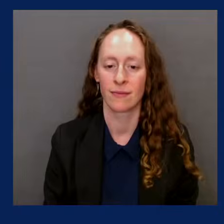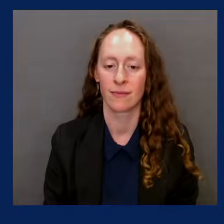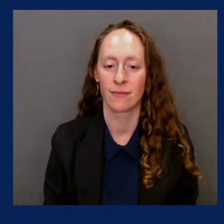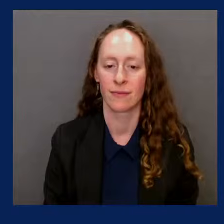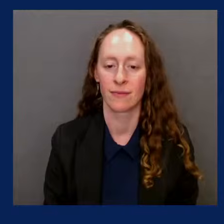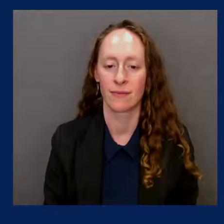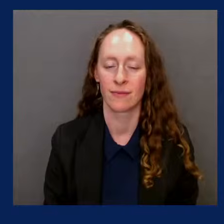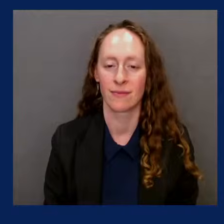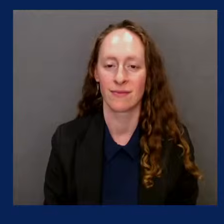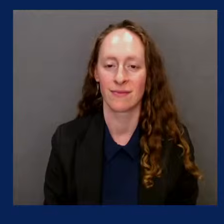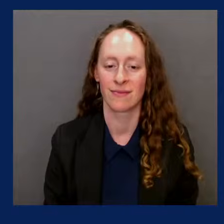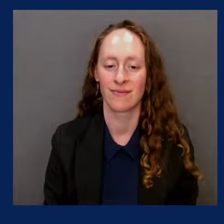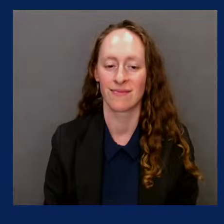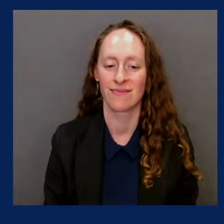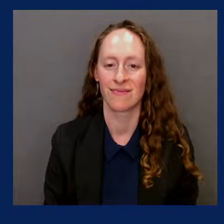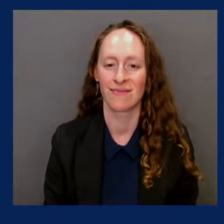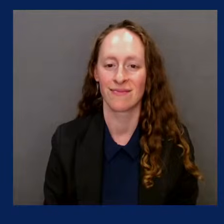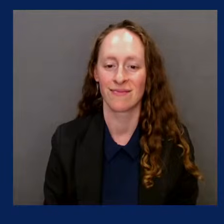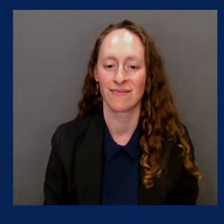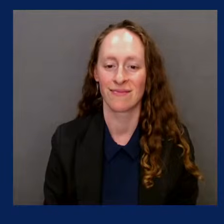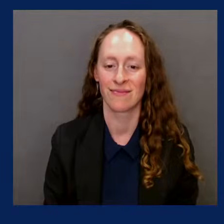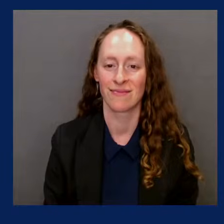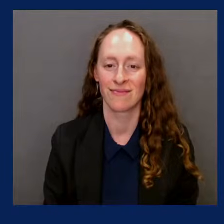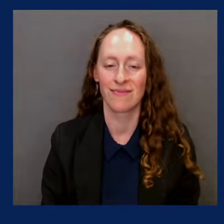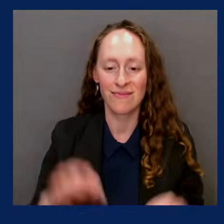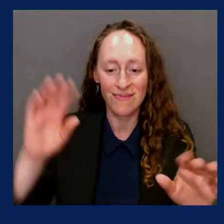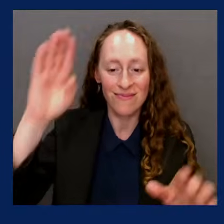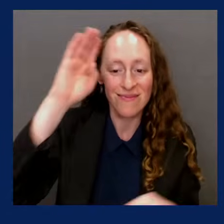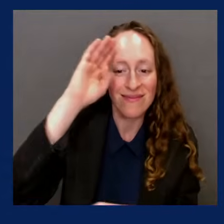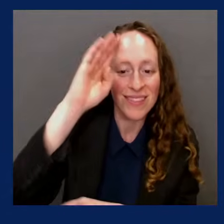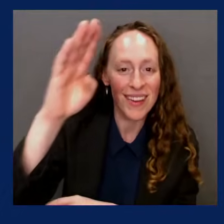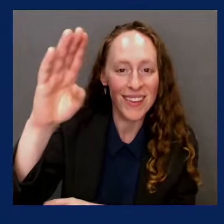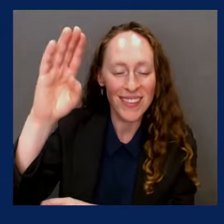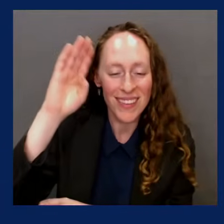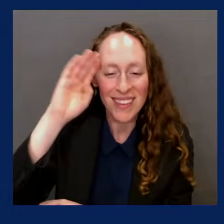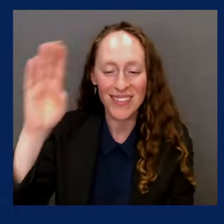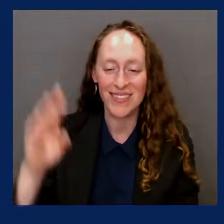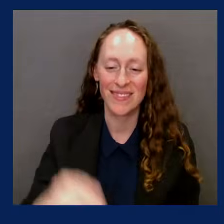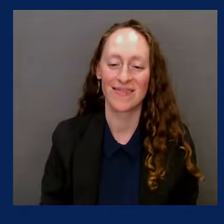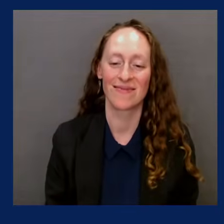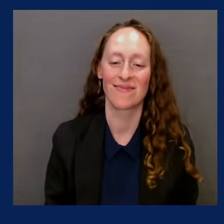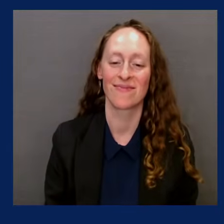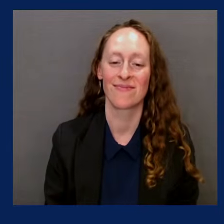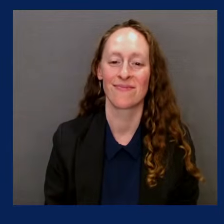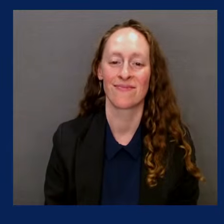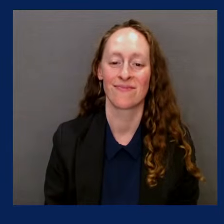President Biden: Hello, folks. Mr. Prime Minister, we've been in close touch since the moment you came into office --